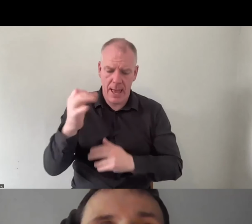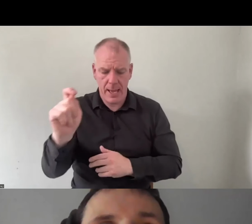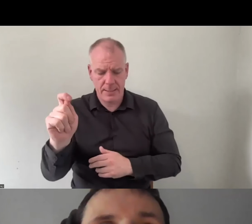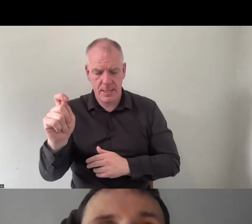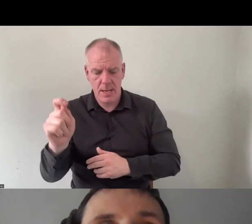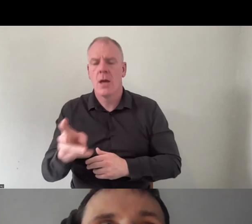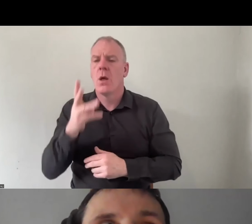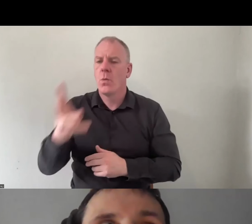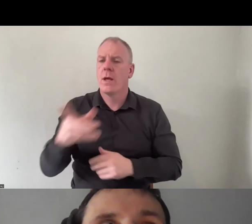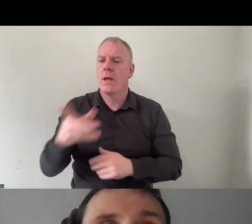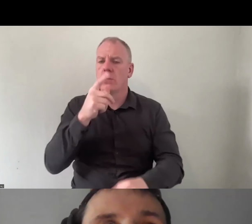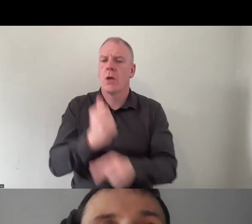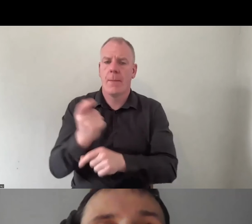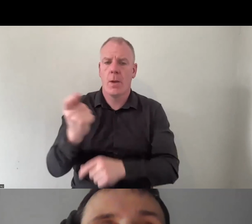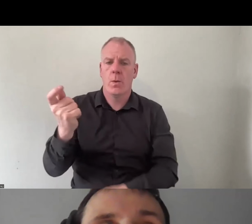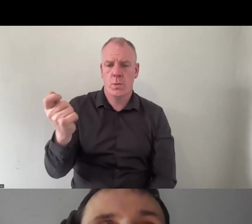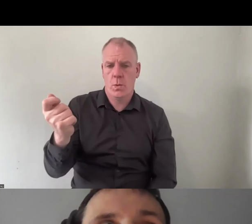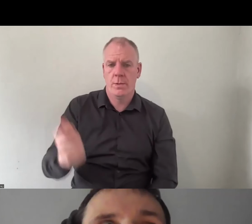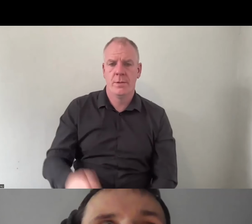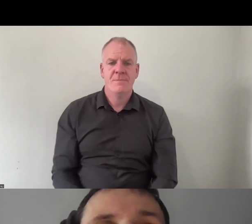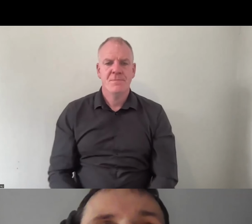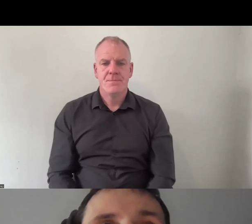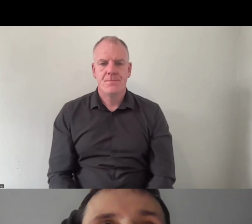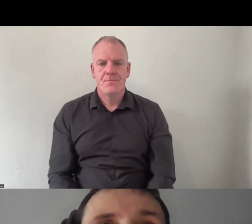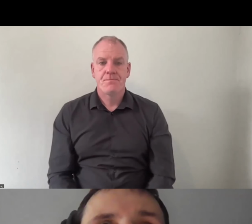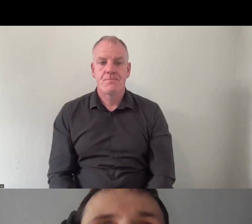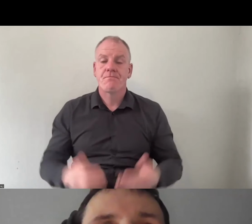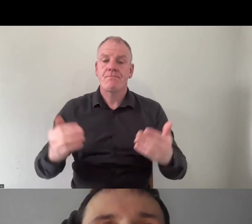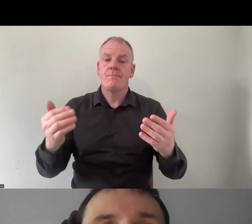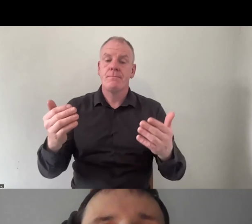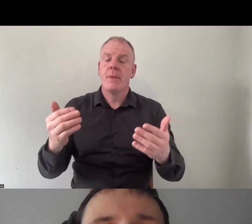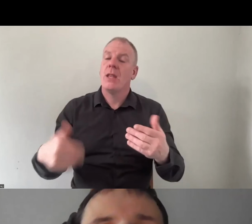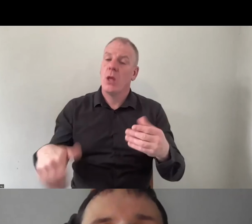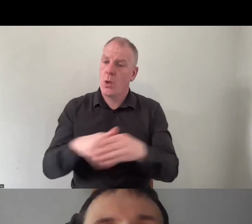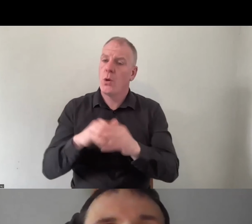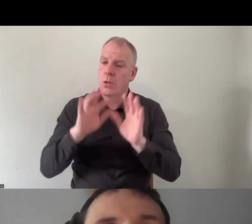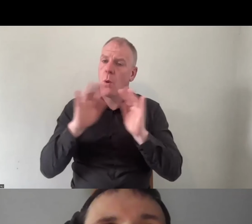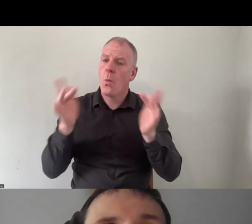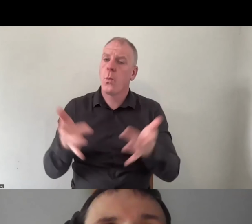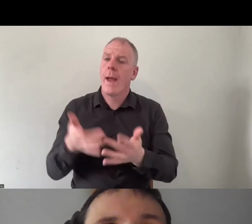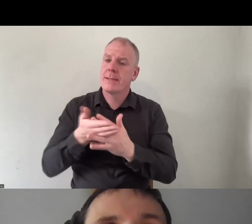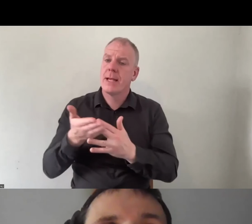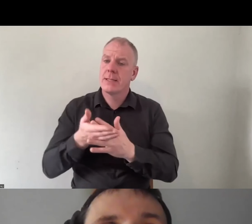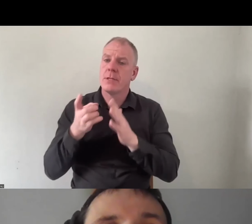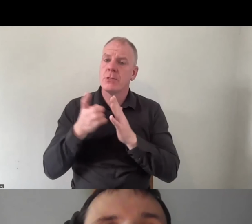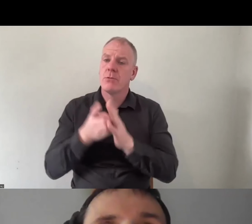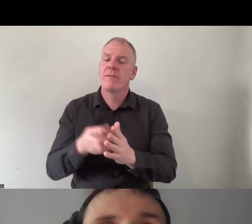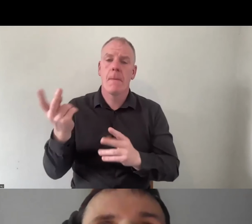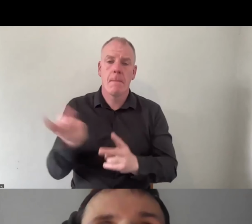which I will come onto later on. And also to the Web Accessibility Directive, which both Léa and Ger have mentioned.